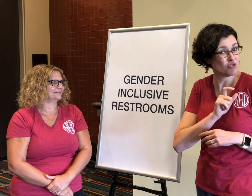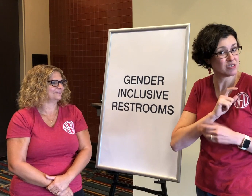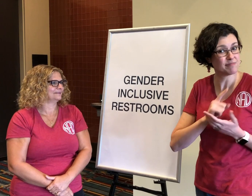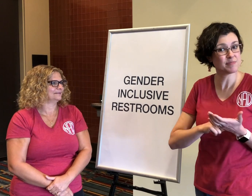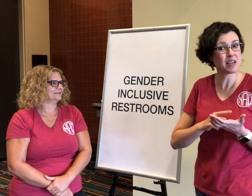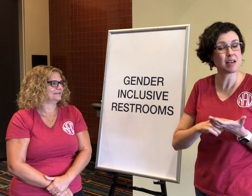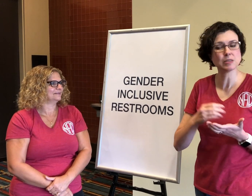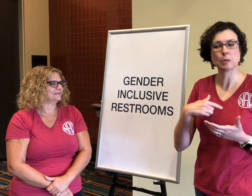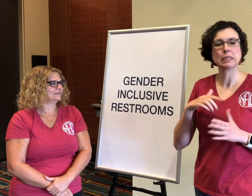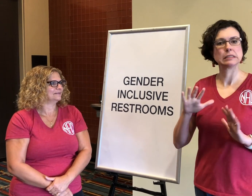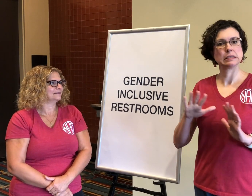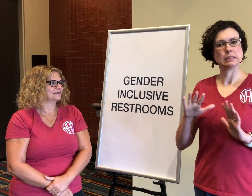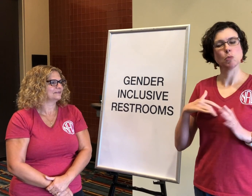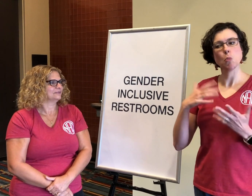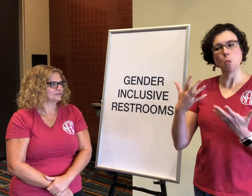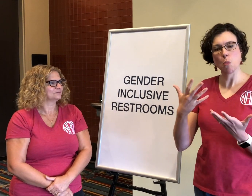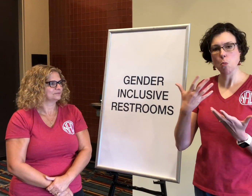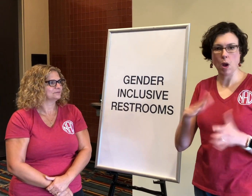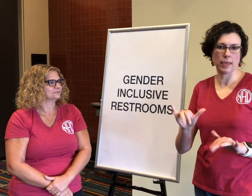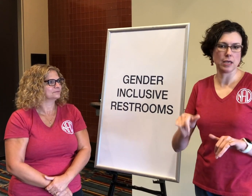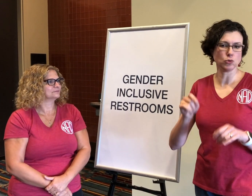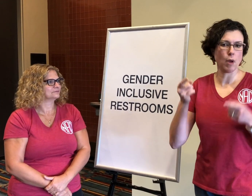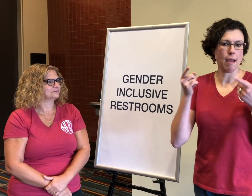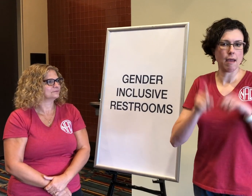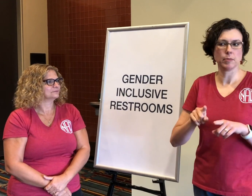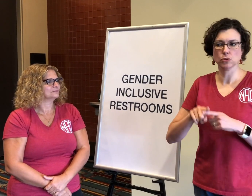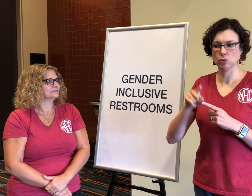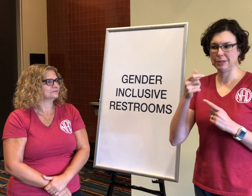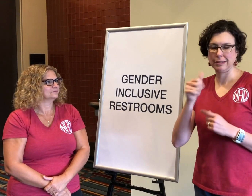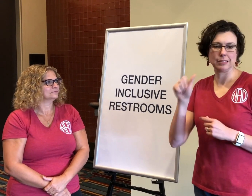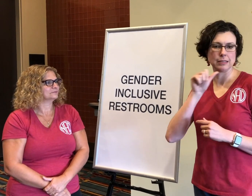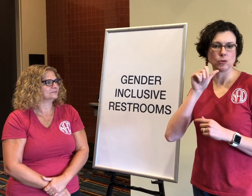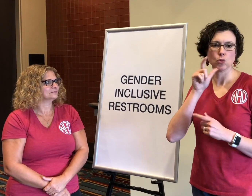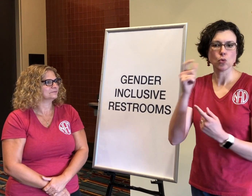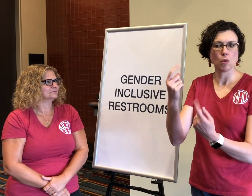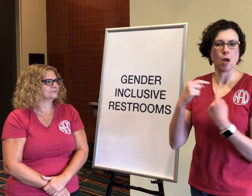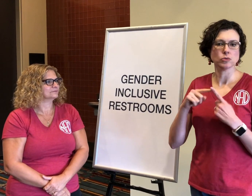We don’t want that to happen to anyone who comes to the NAD conference.